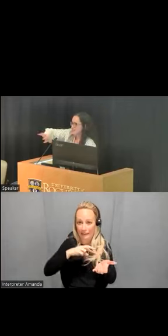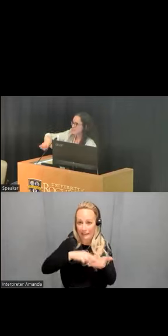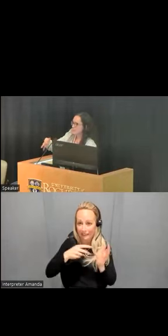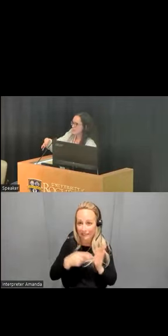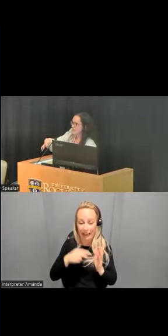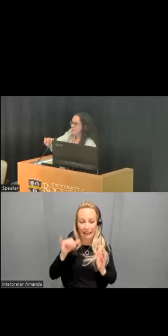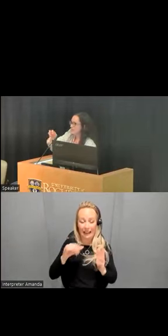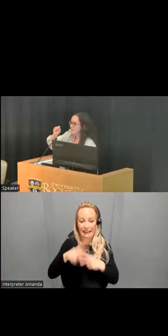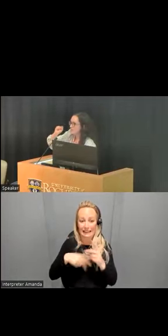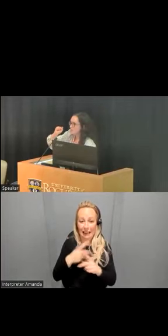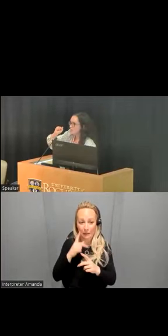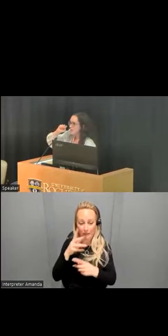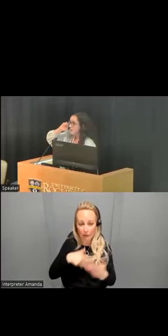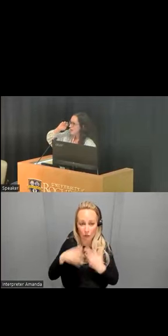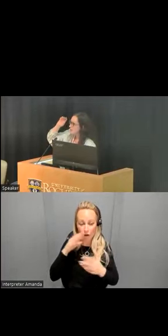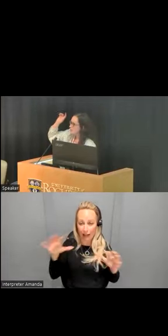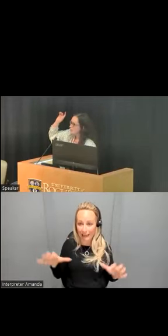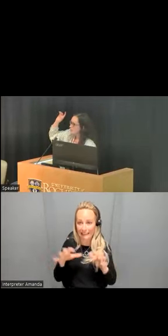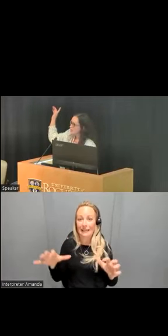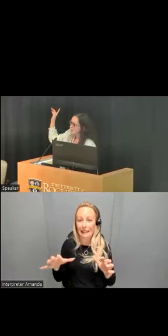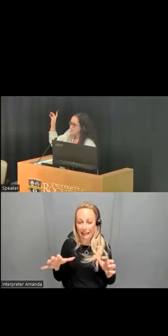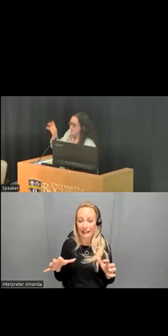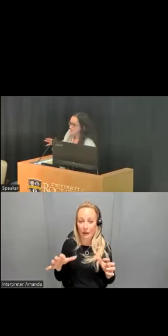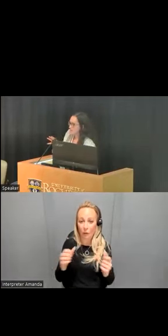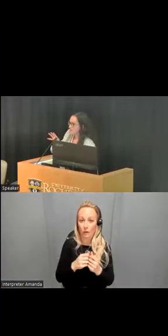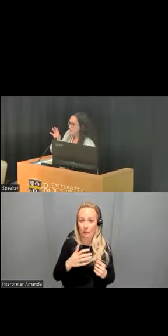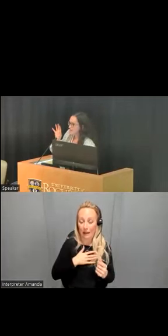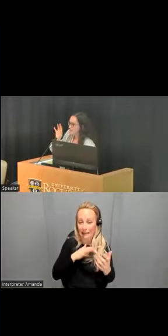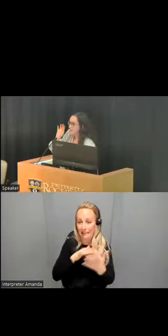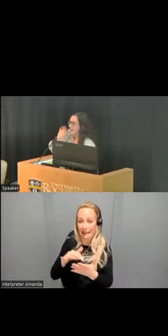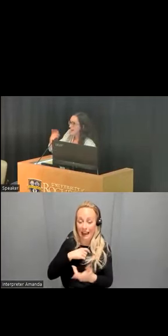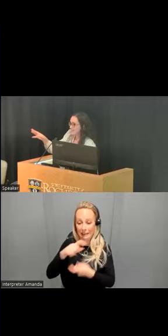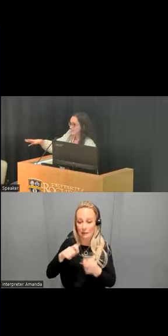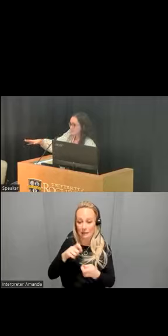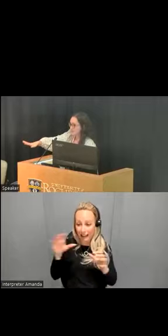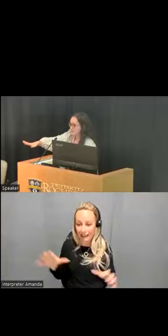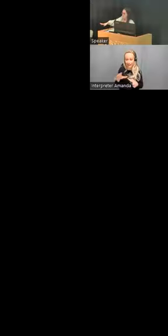type of social activity so um with my studies I've specified the activity has to be with somebody